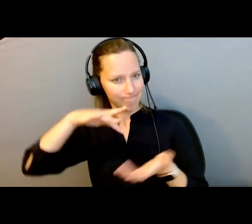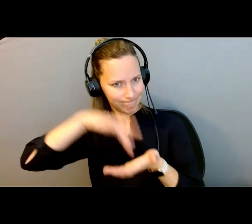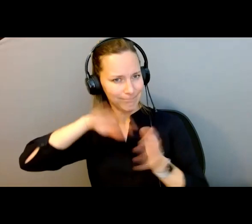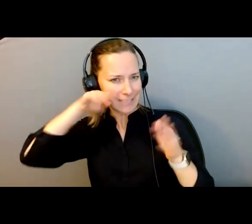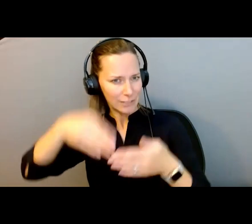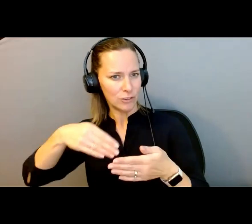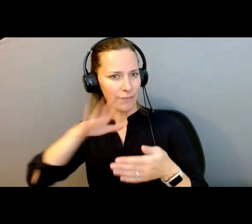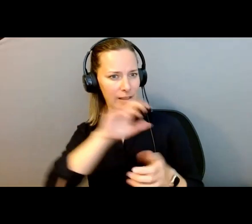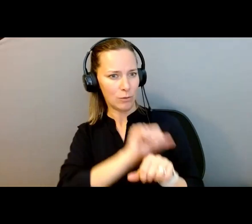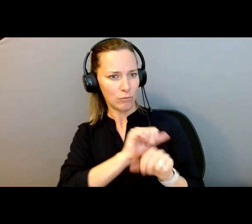about. >>